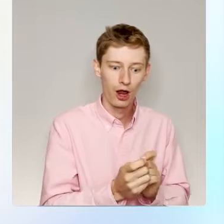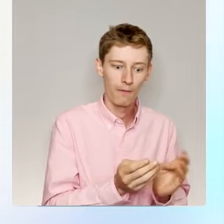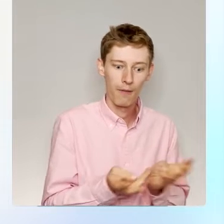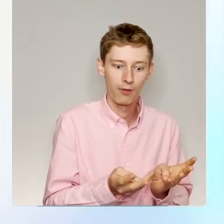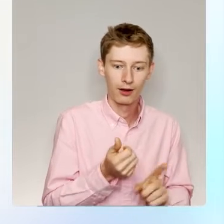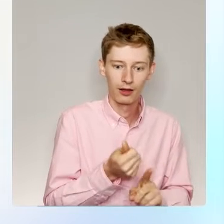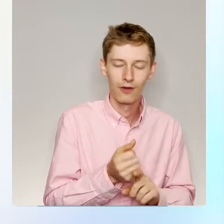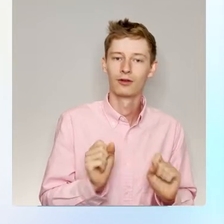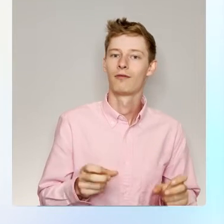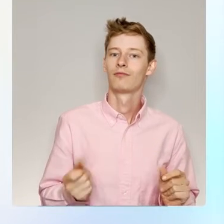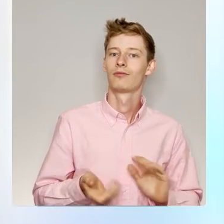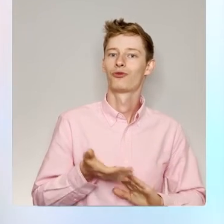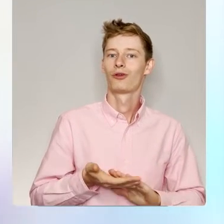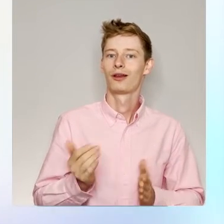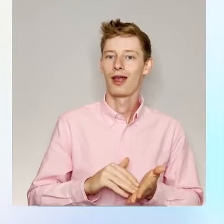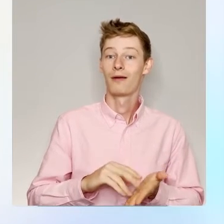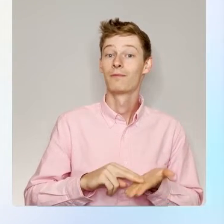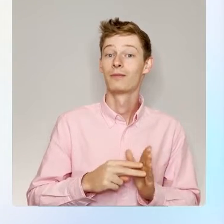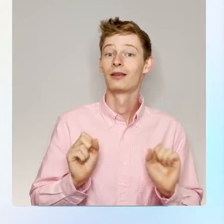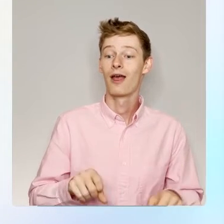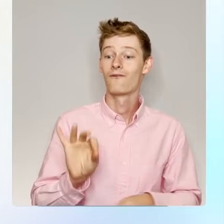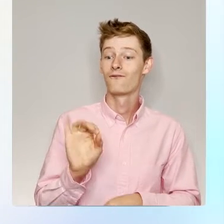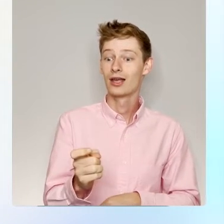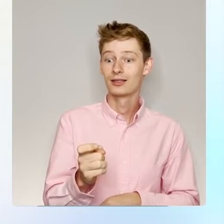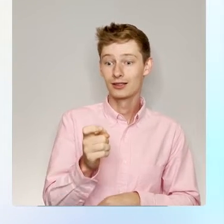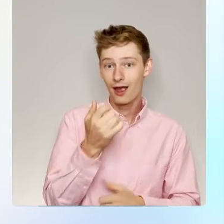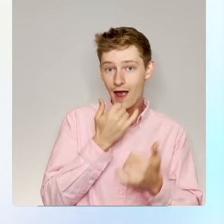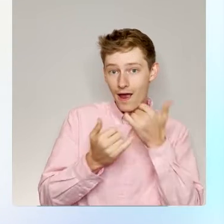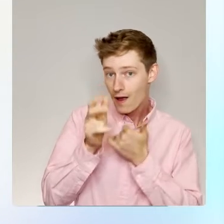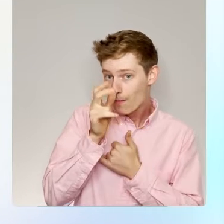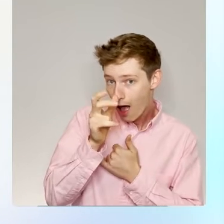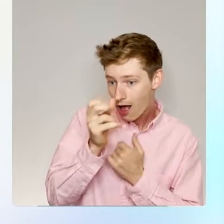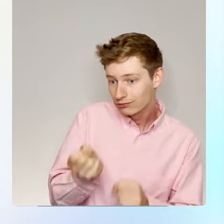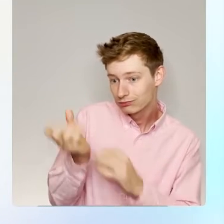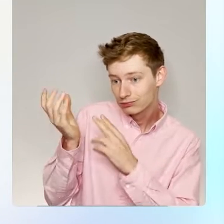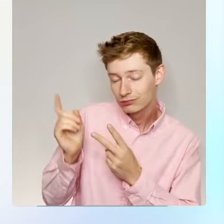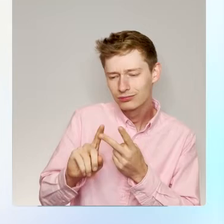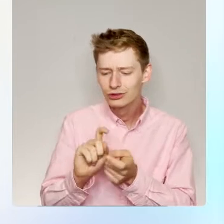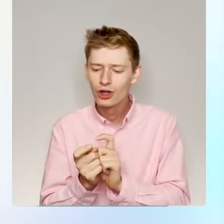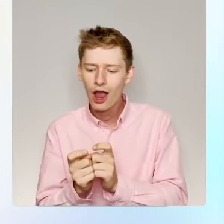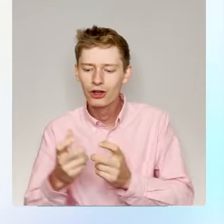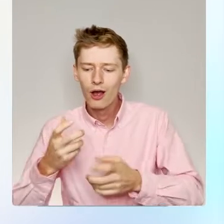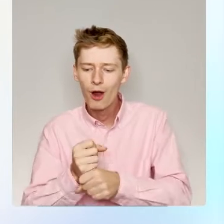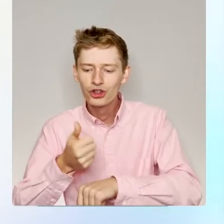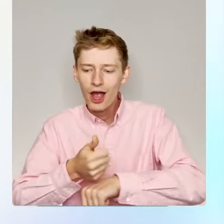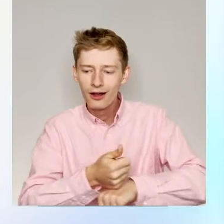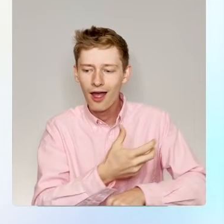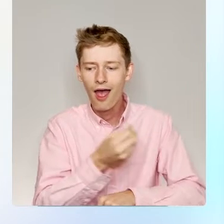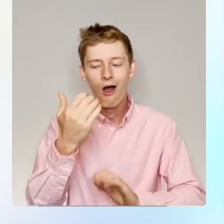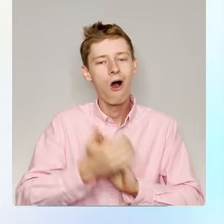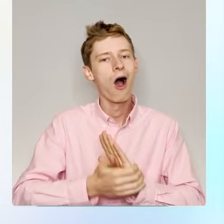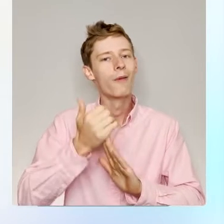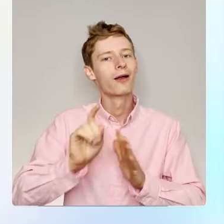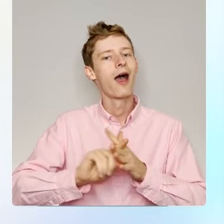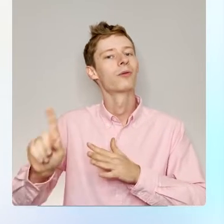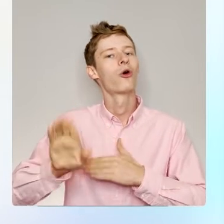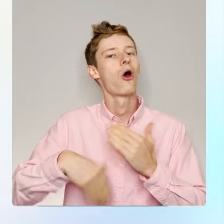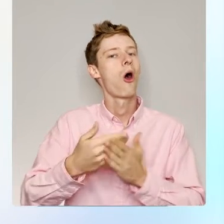just one of many in Project Flowerbed. The version that we exported straight from Blender was 4.1 megabytes, and running it through our processing